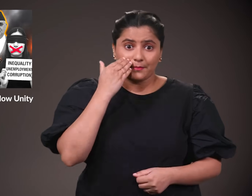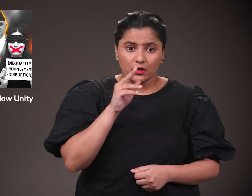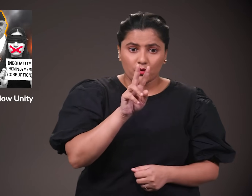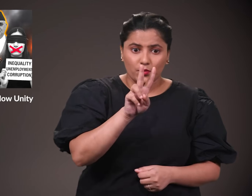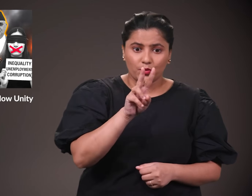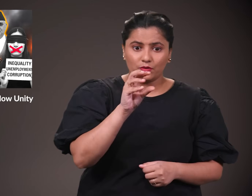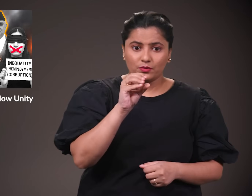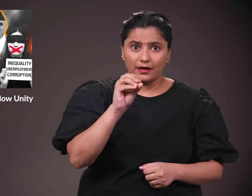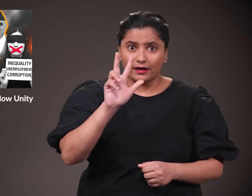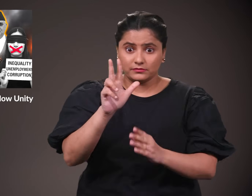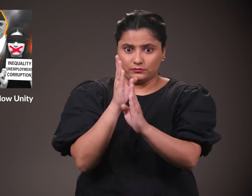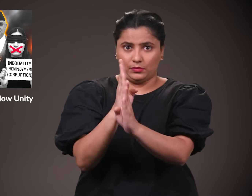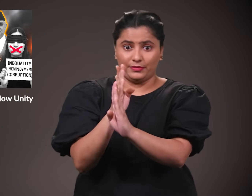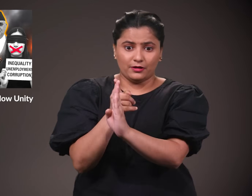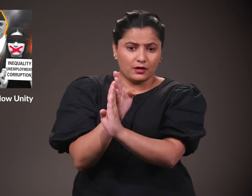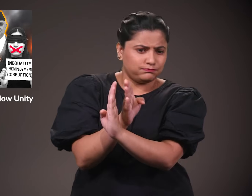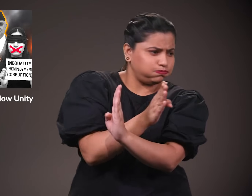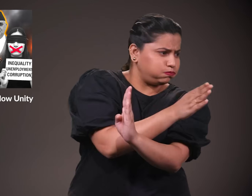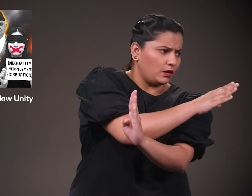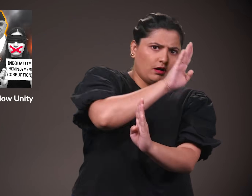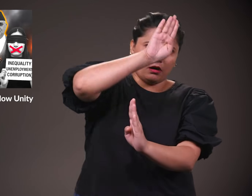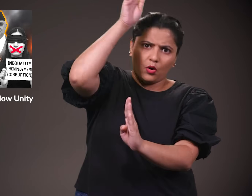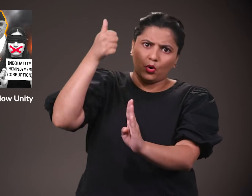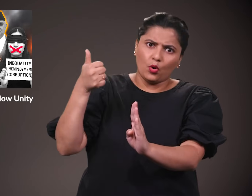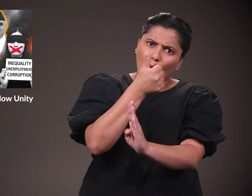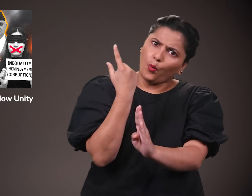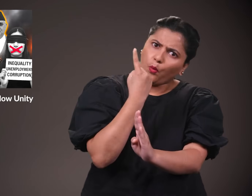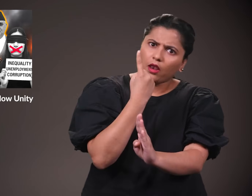Actually, before 2008, Nepal's country was a monarchy.